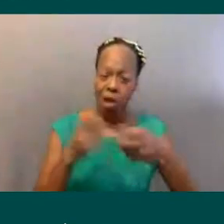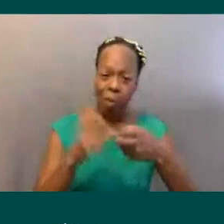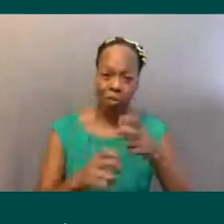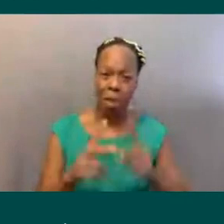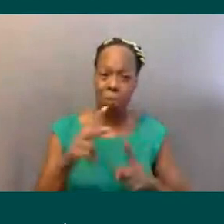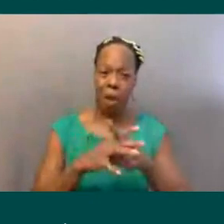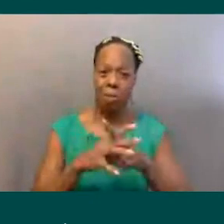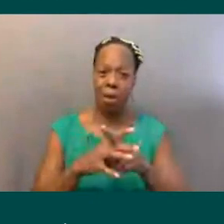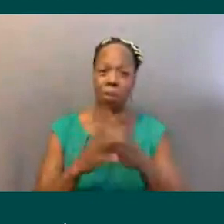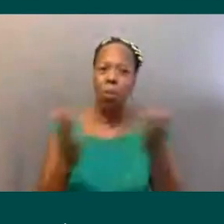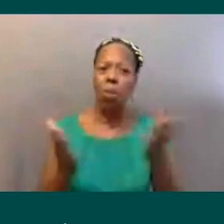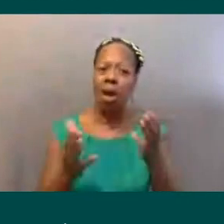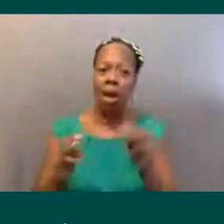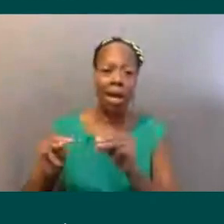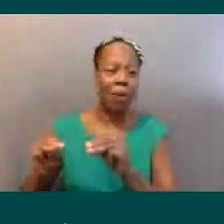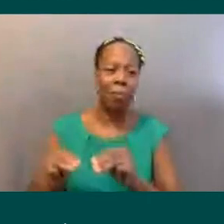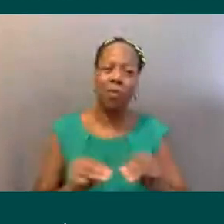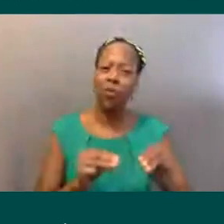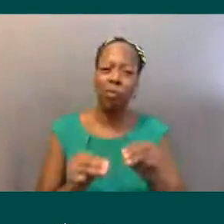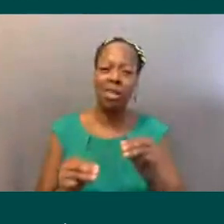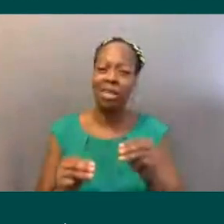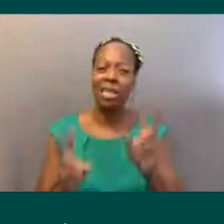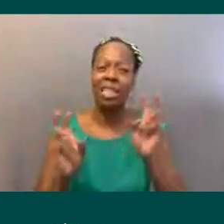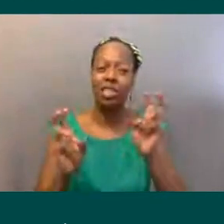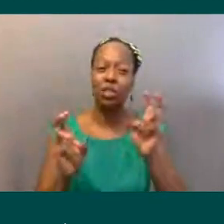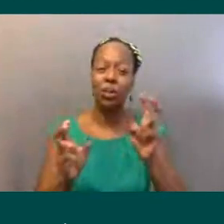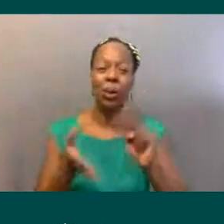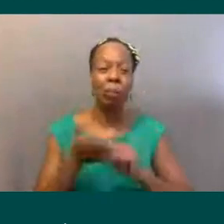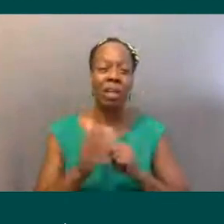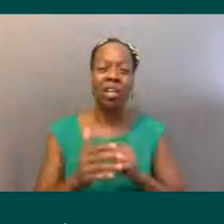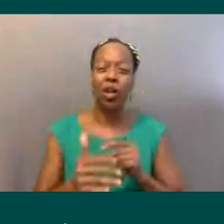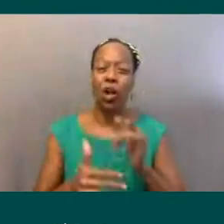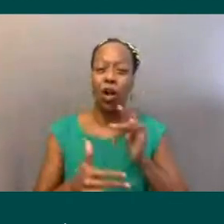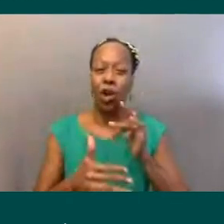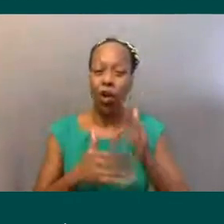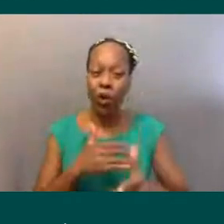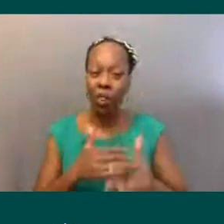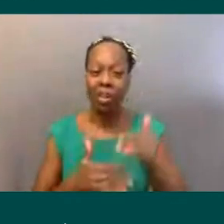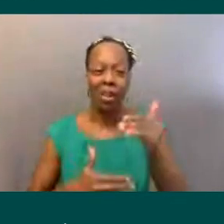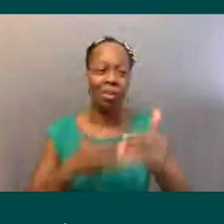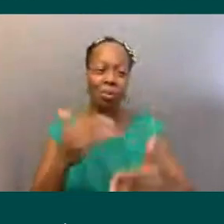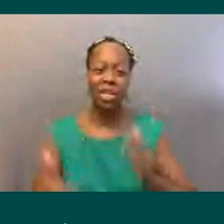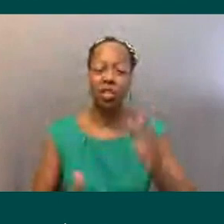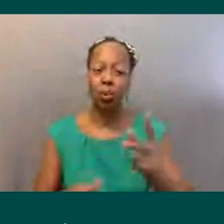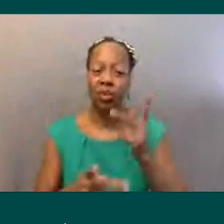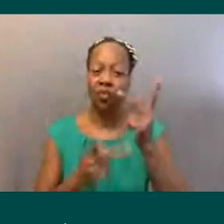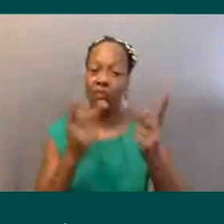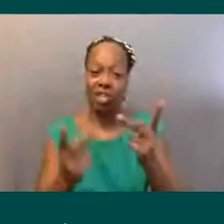So often you will wind up seeing an orthopedic surgeon early on, but there are other issues,